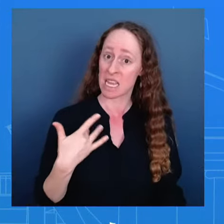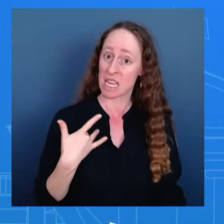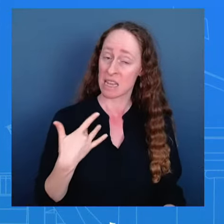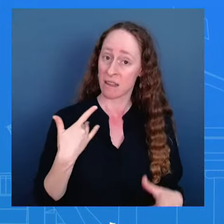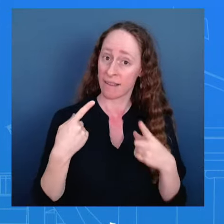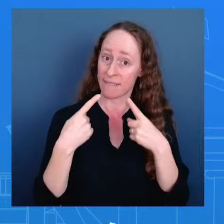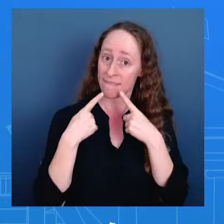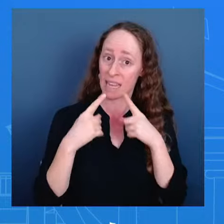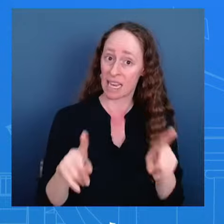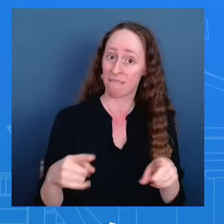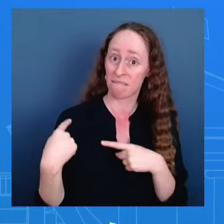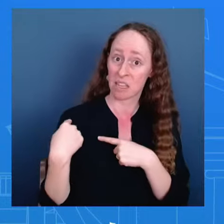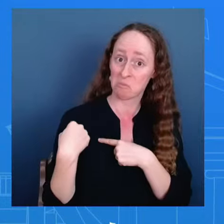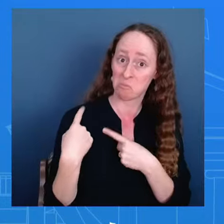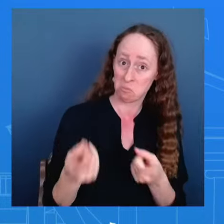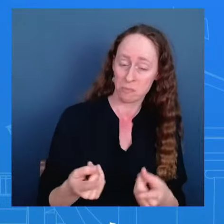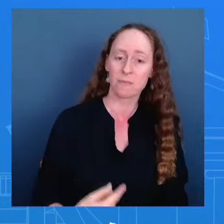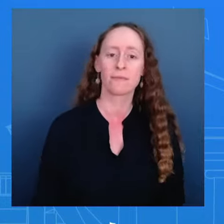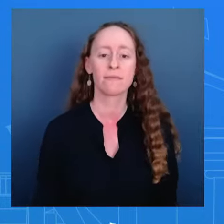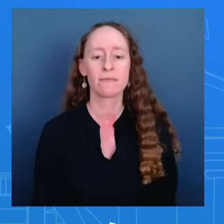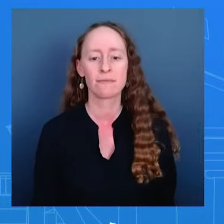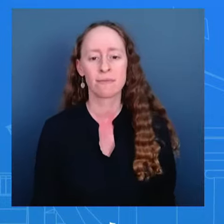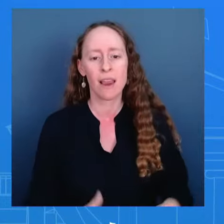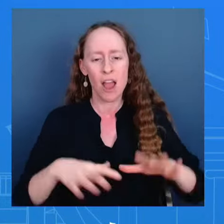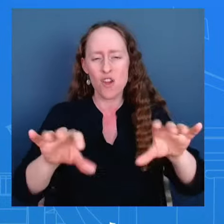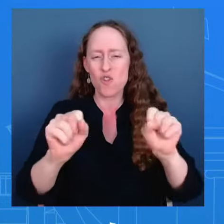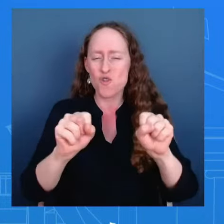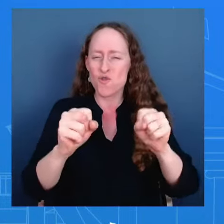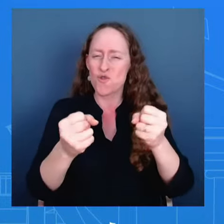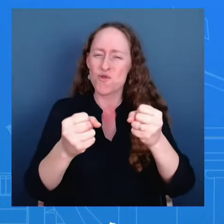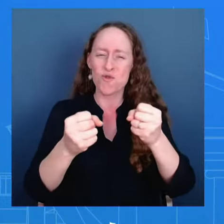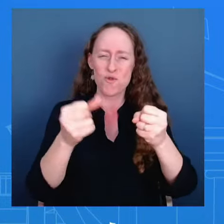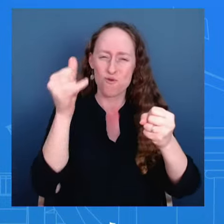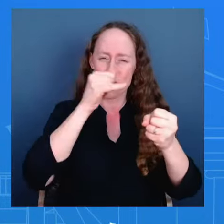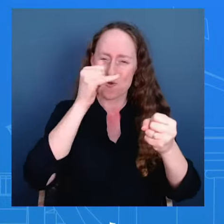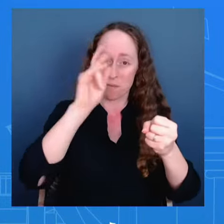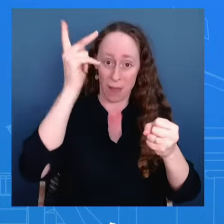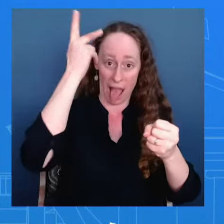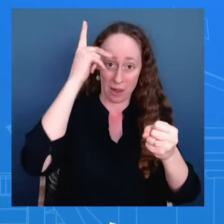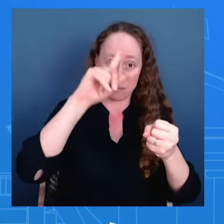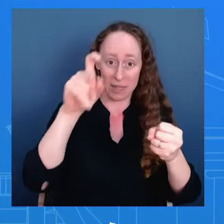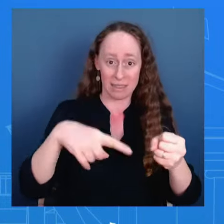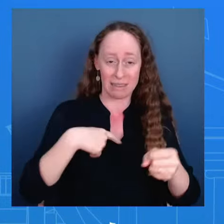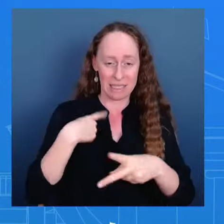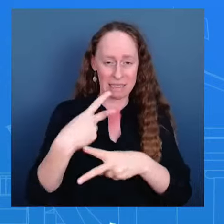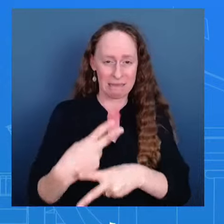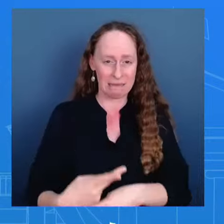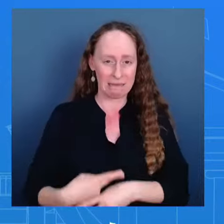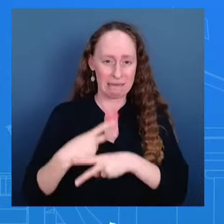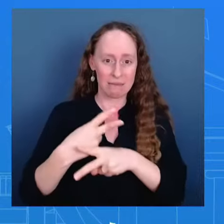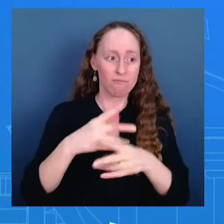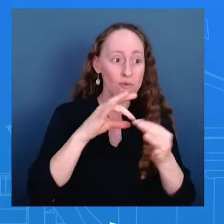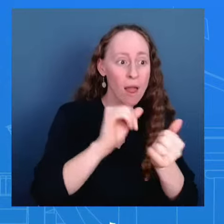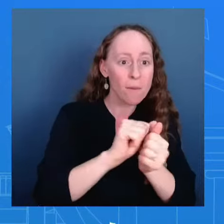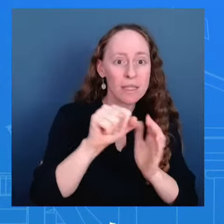Obviously, that's part of a 2024 election. I'm not going to speak to that. What I will say more broadly, and you hear us say this many times.